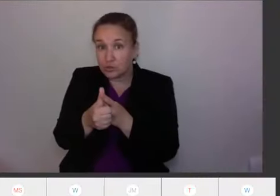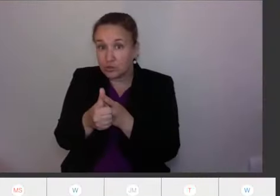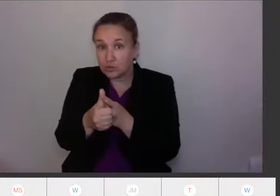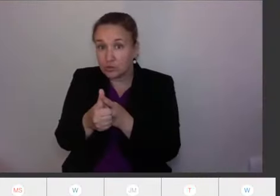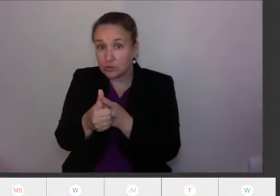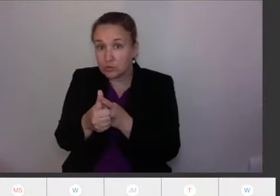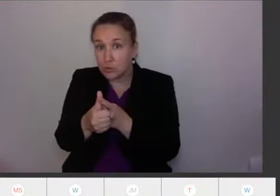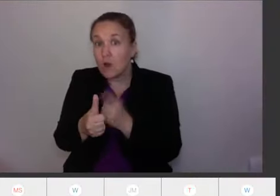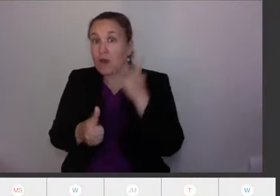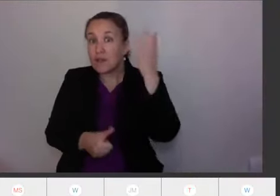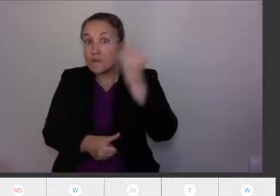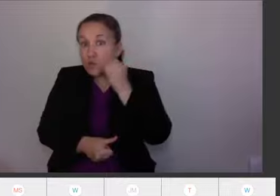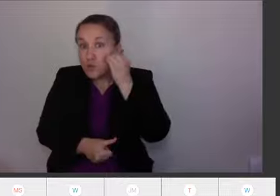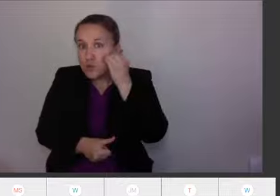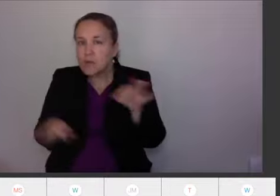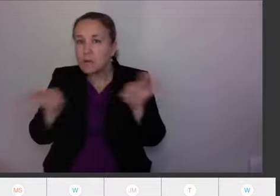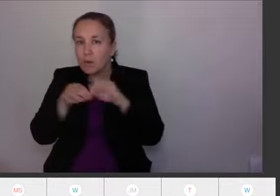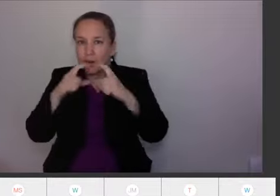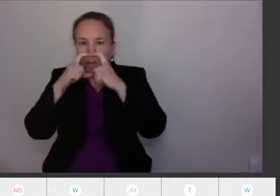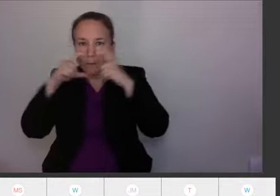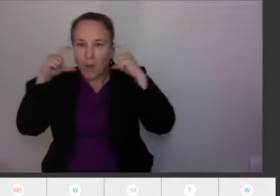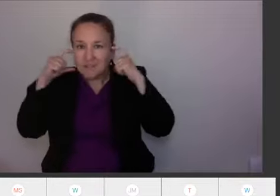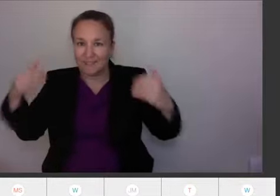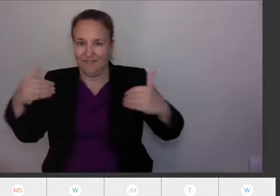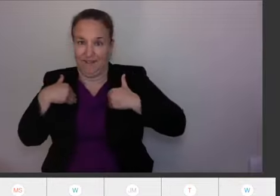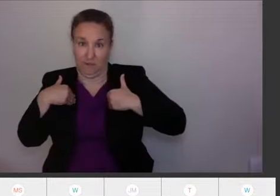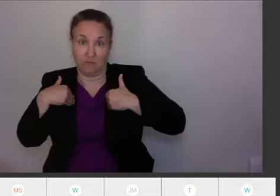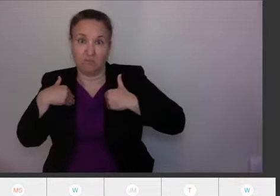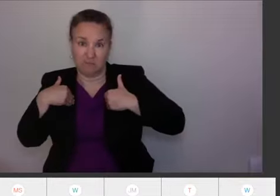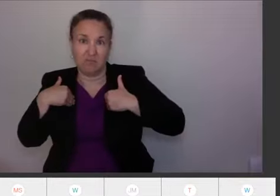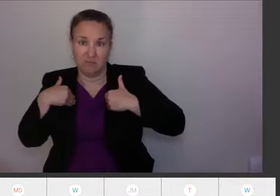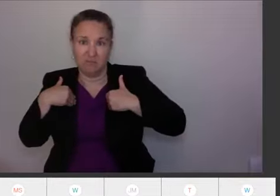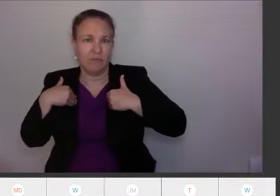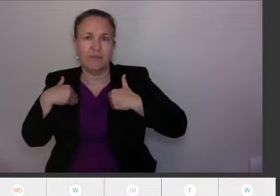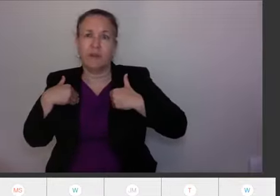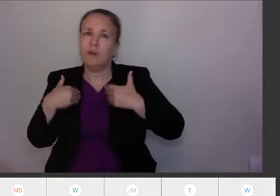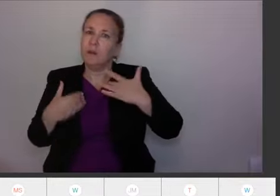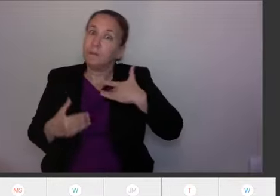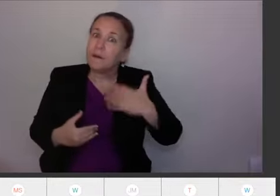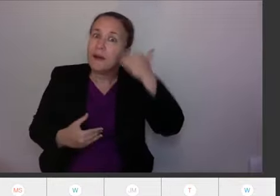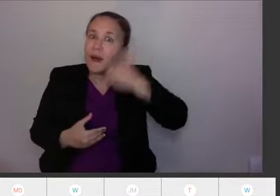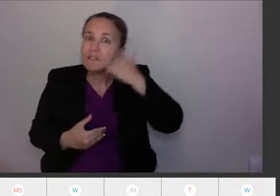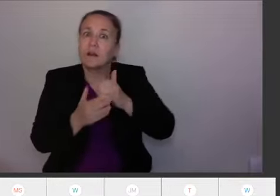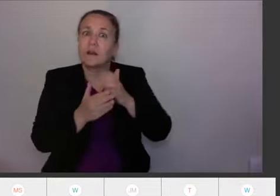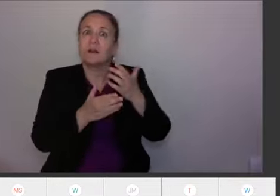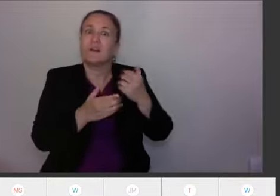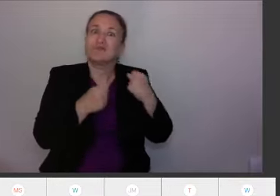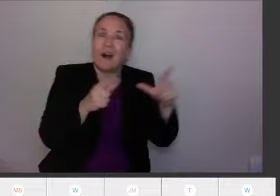mask just don't leave home without one you pick up your car keys your driver's license pick up your mask